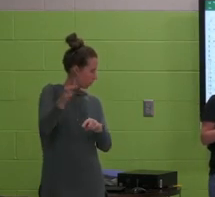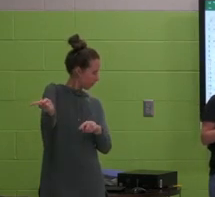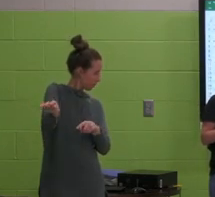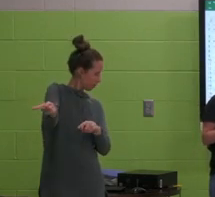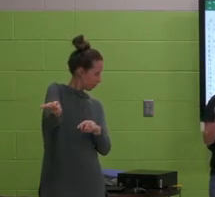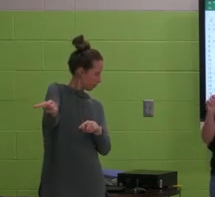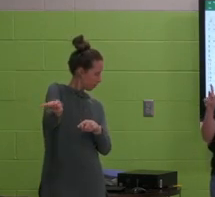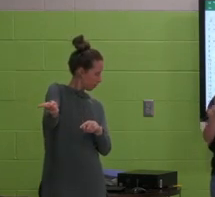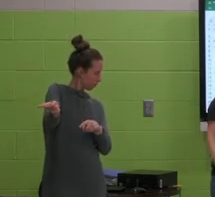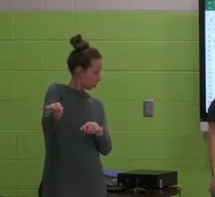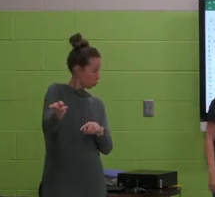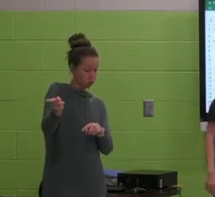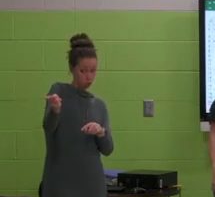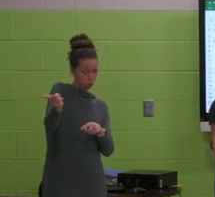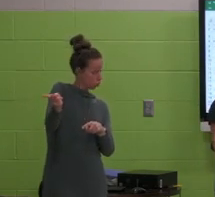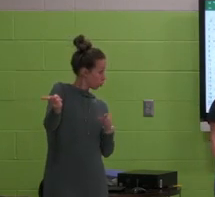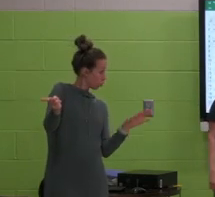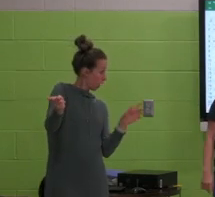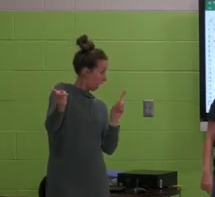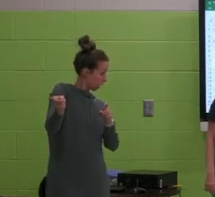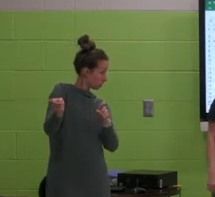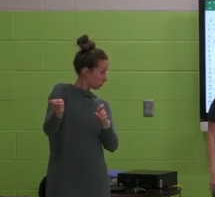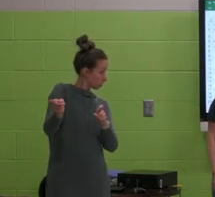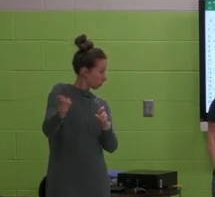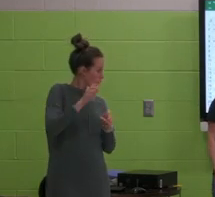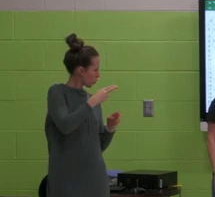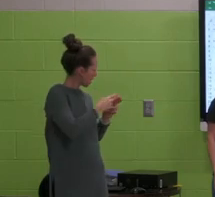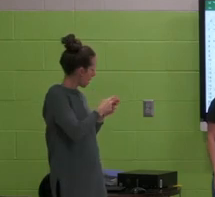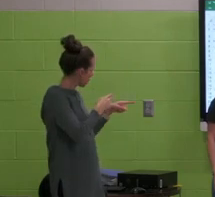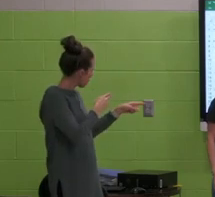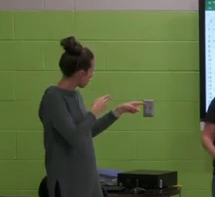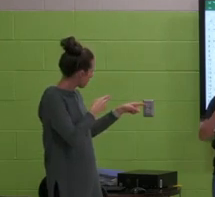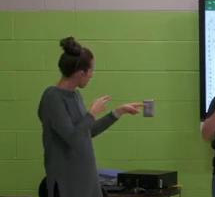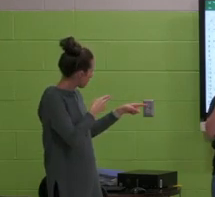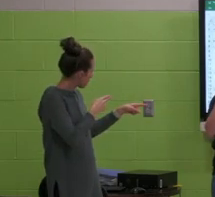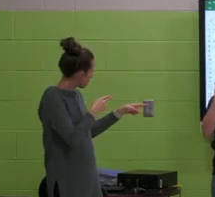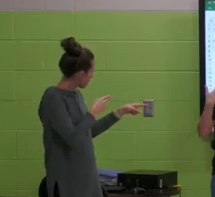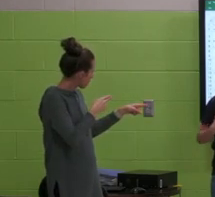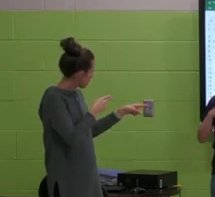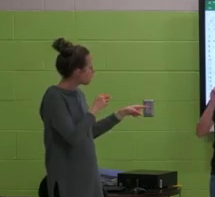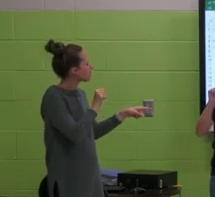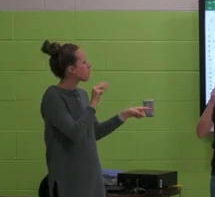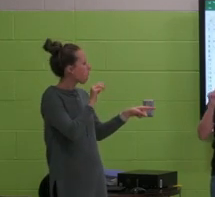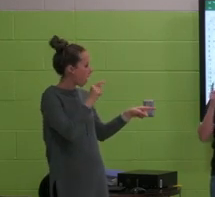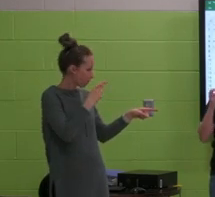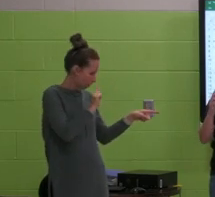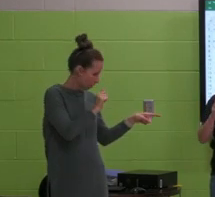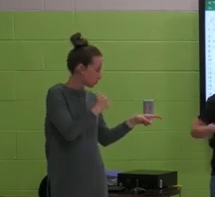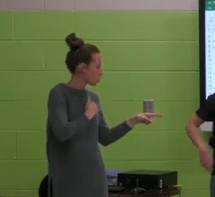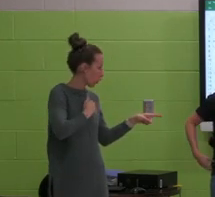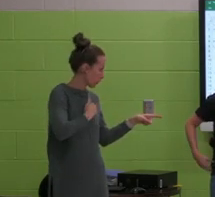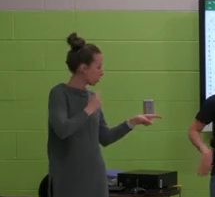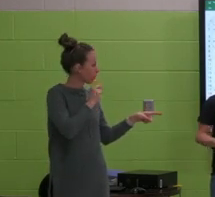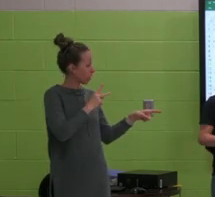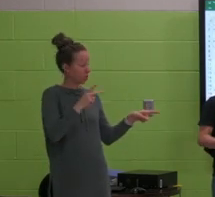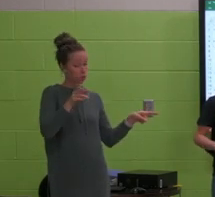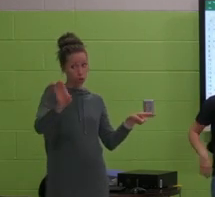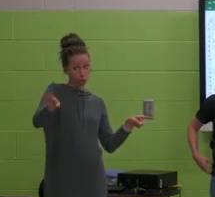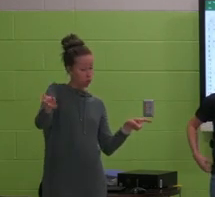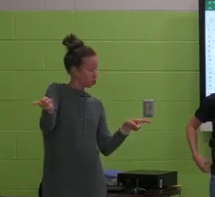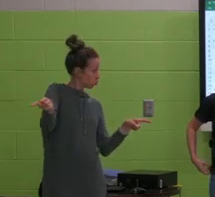so do you all want to maybe talk with is this Lisa no Samantha sorry do you maybe want to